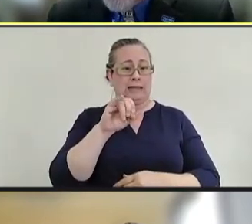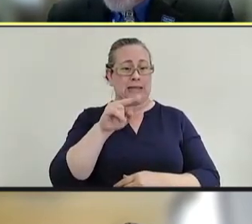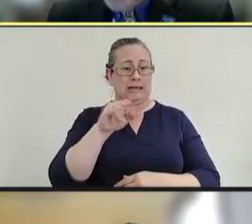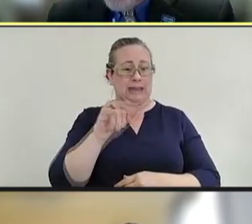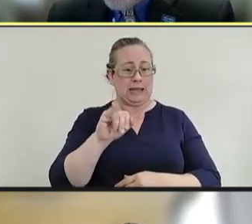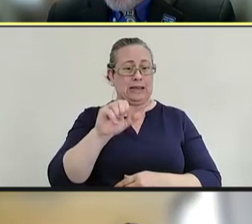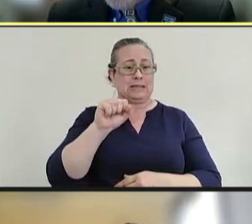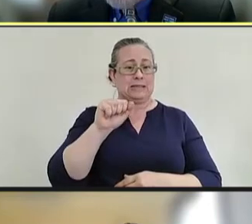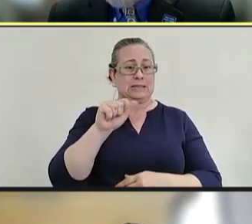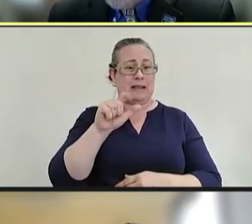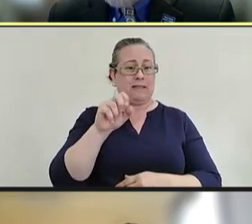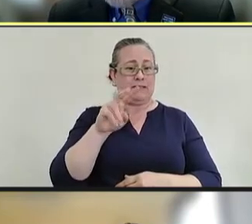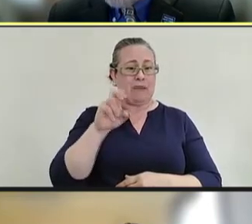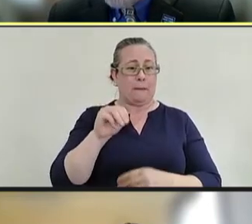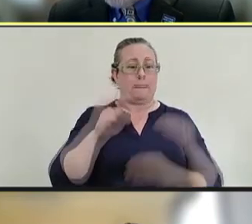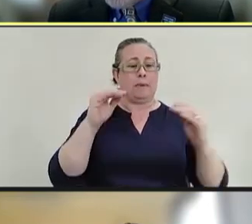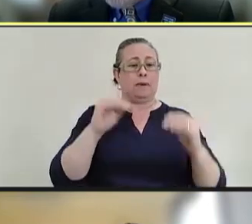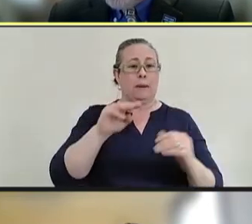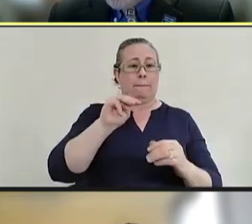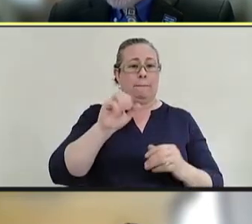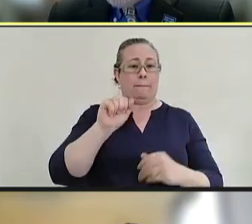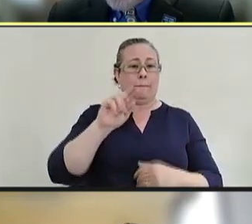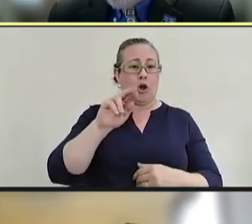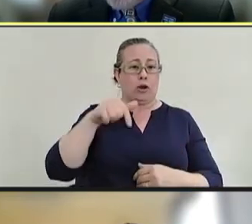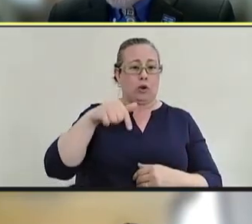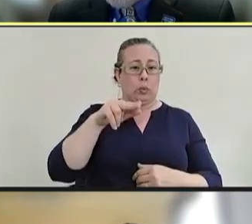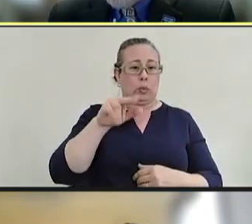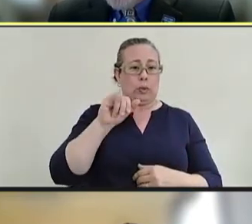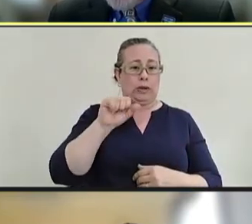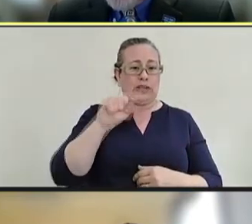followed by Markeisha Jones from the Center for American Progress,